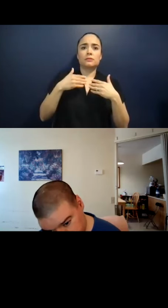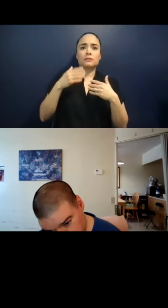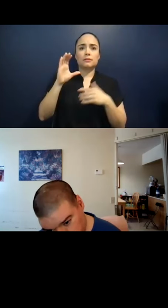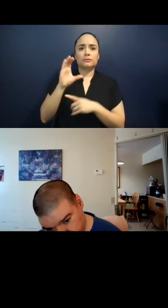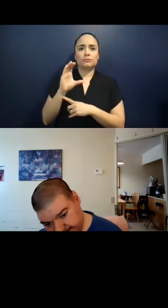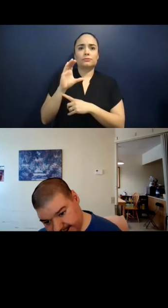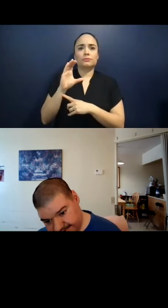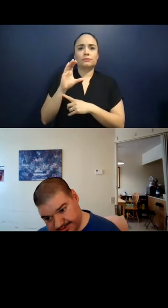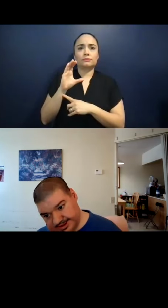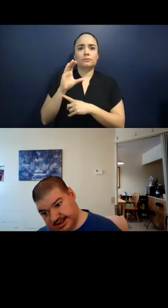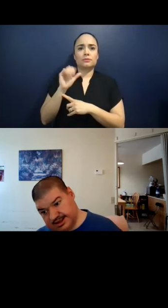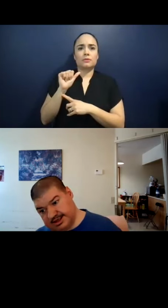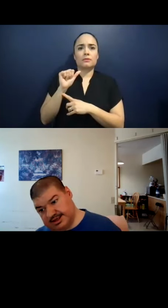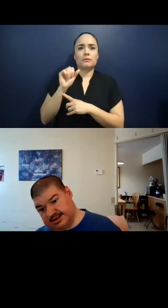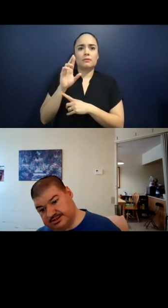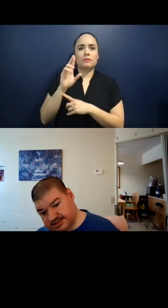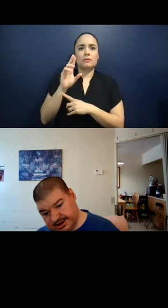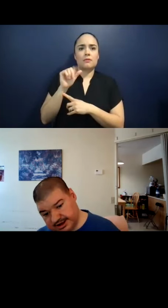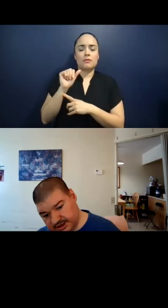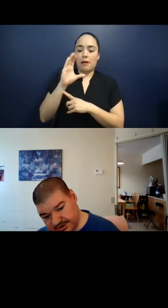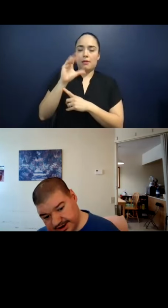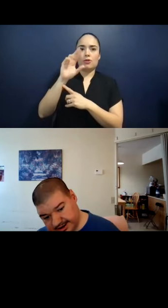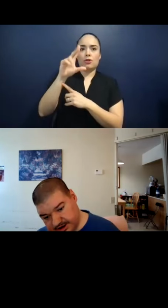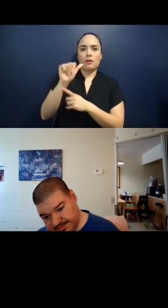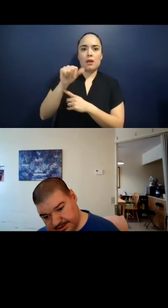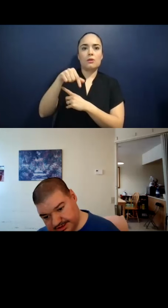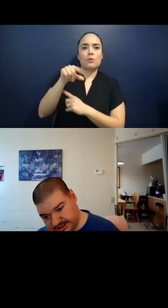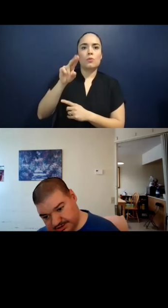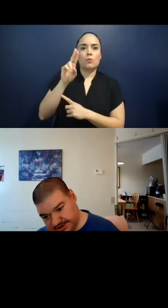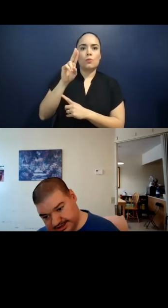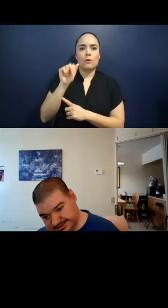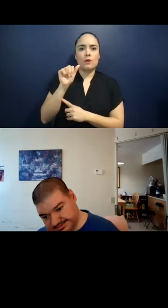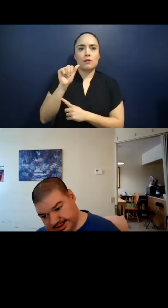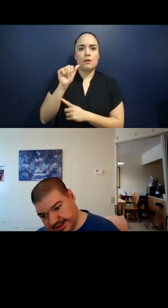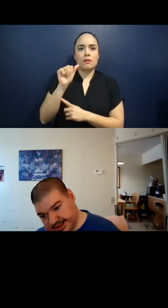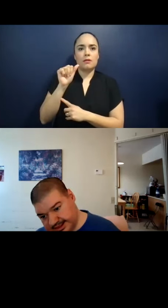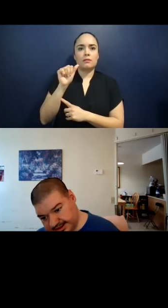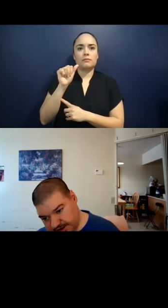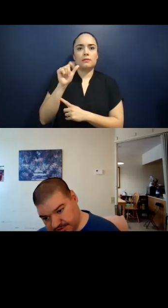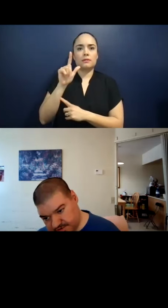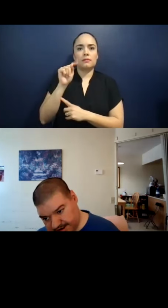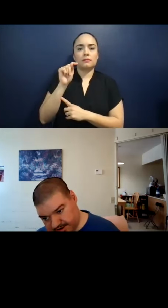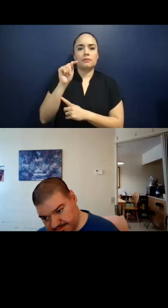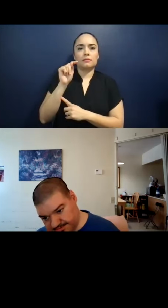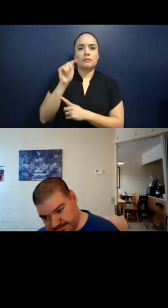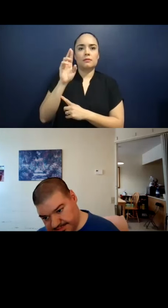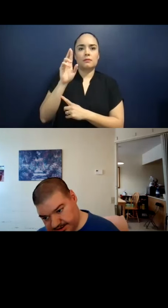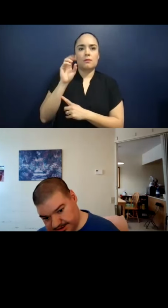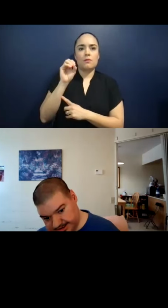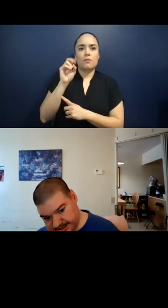That means holding state stakeholder meetings or asking